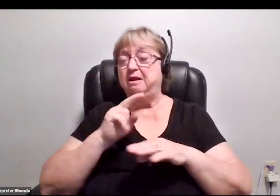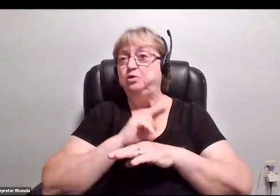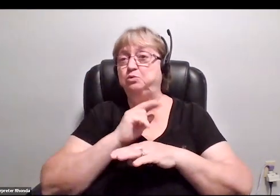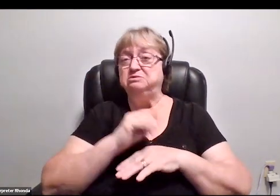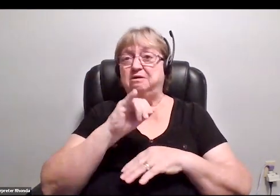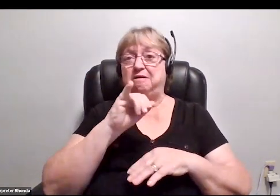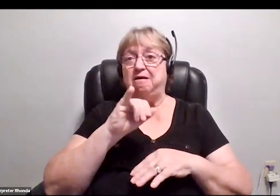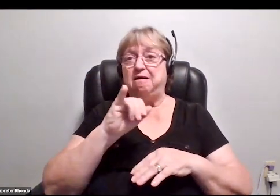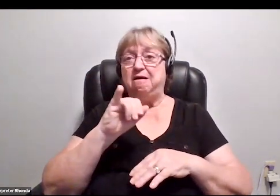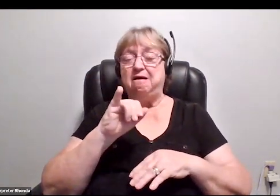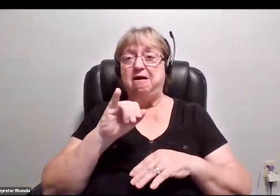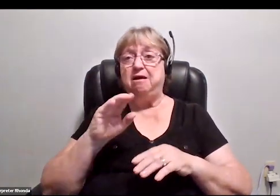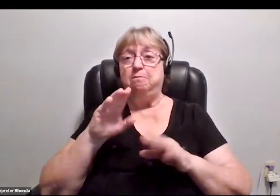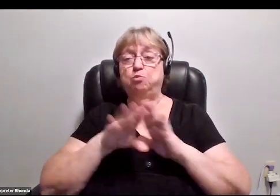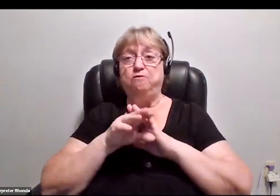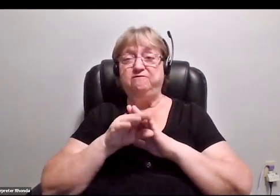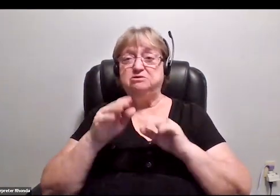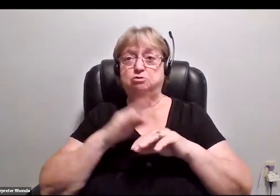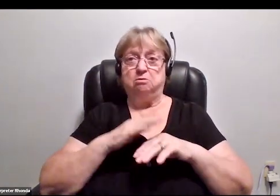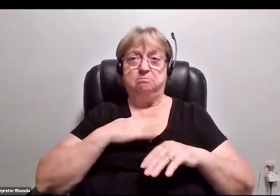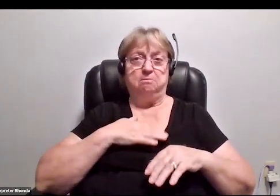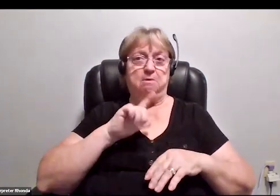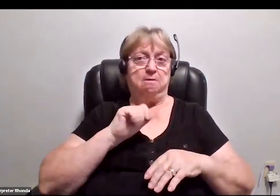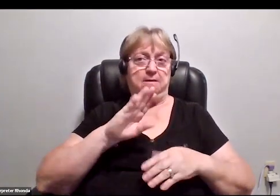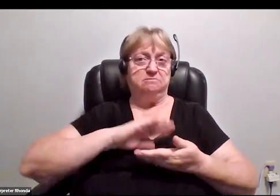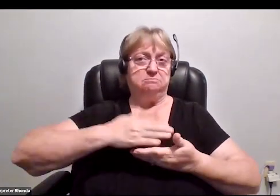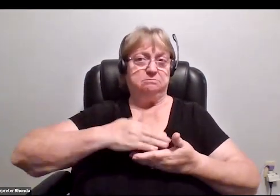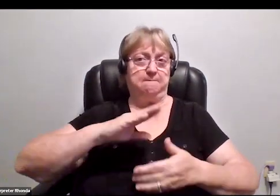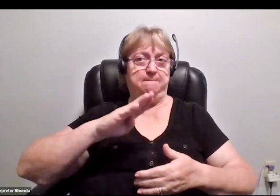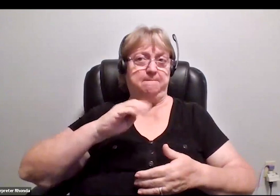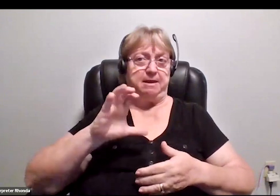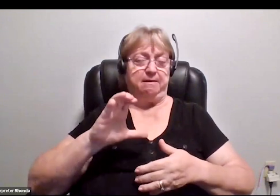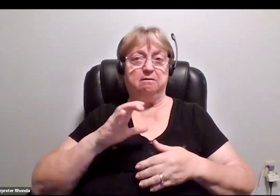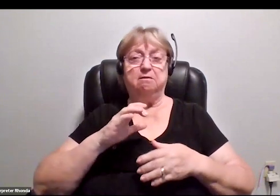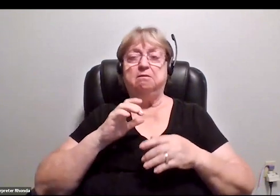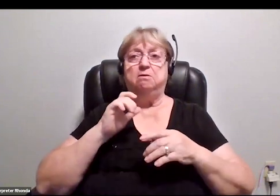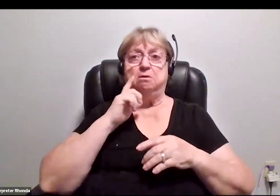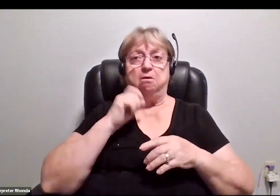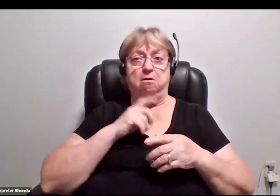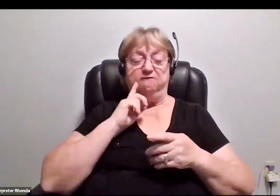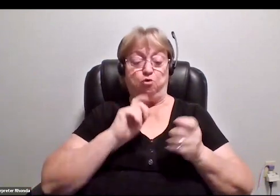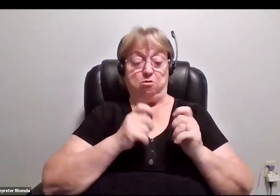on our lab's Mac to edit the film while listening to audio cues within the video, as well as